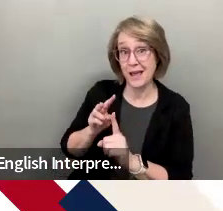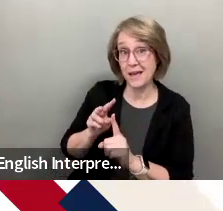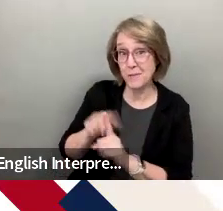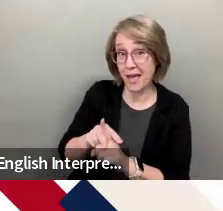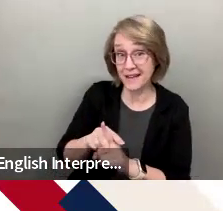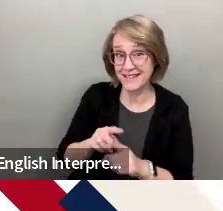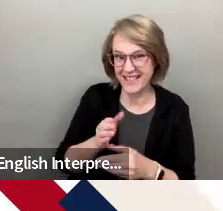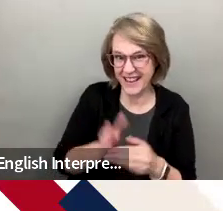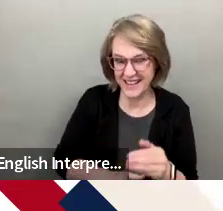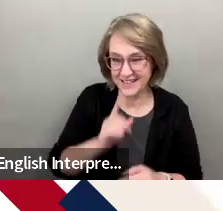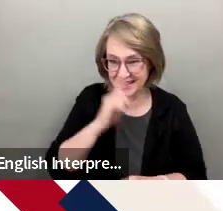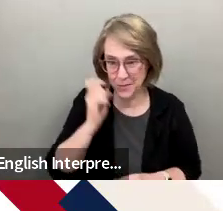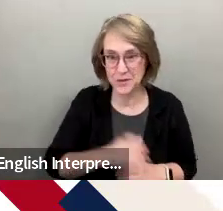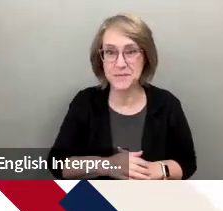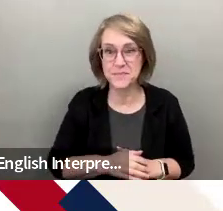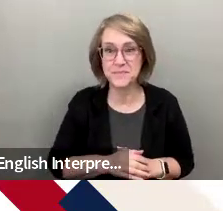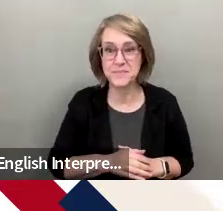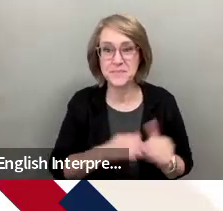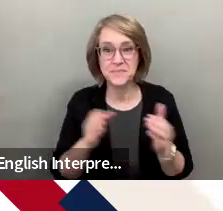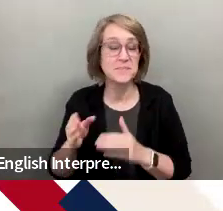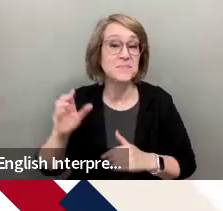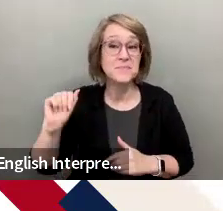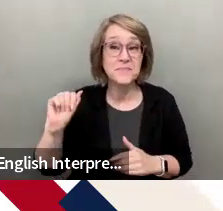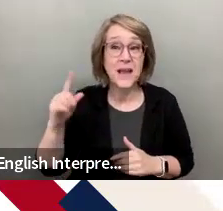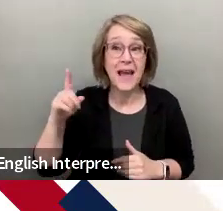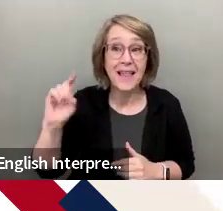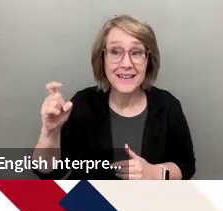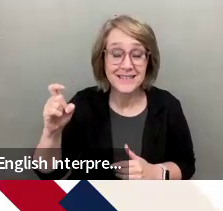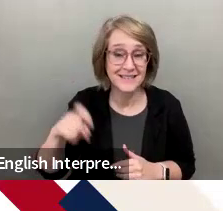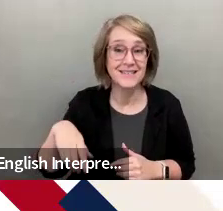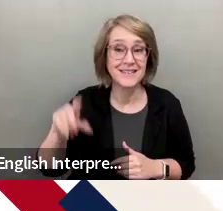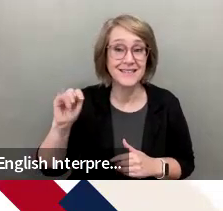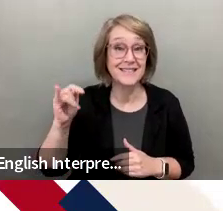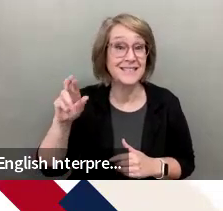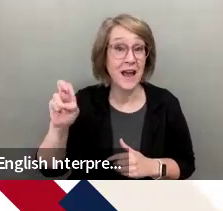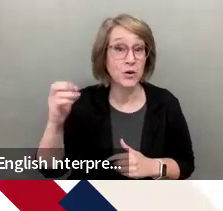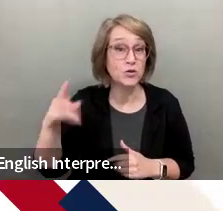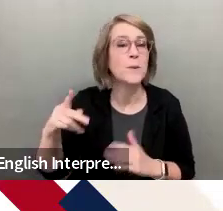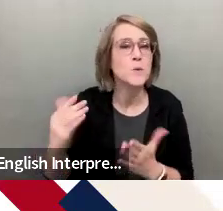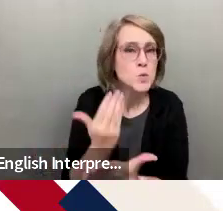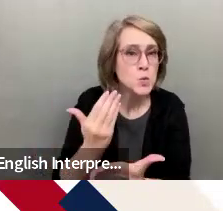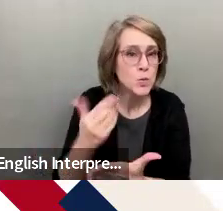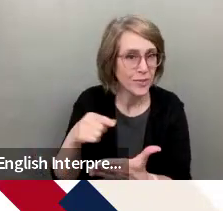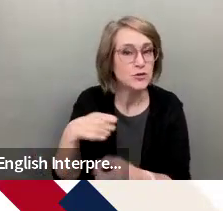ALEX P TIRE SHOP IN SANTA CRUZ COUNTY. THIS WAS A NEW PARTNERSHIP AND THE STUDENTS WORKING